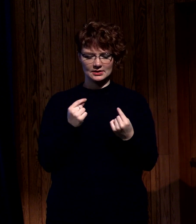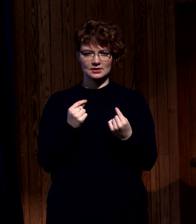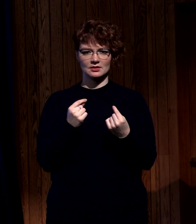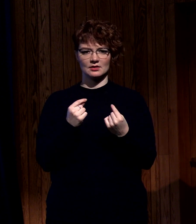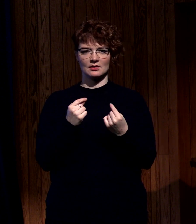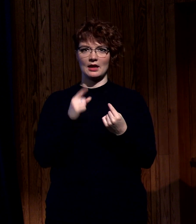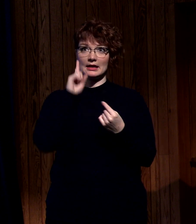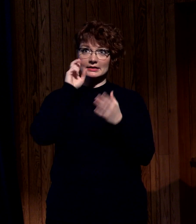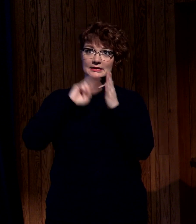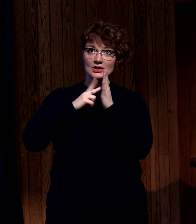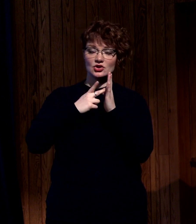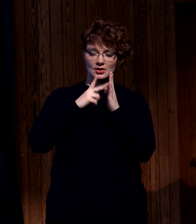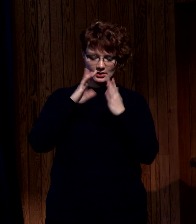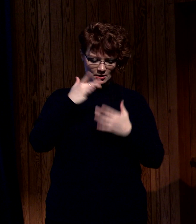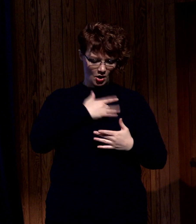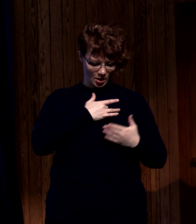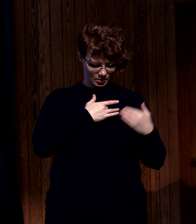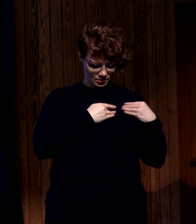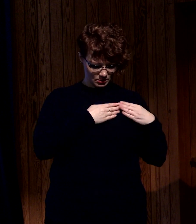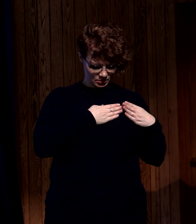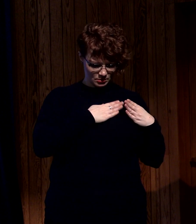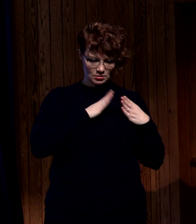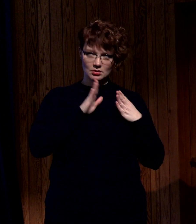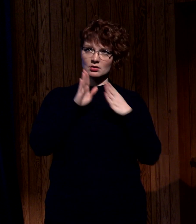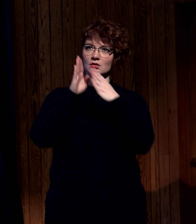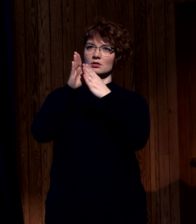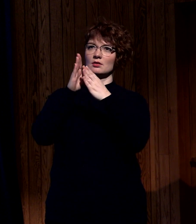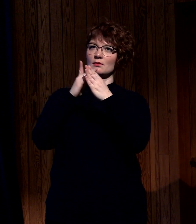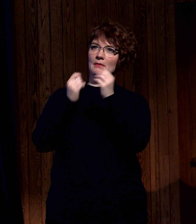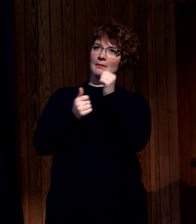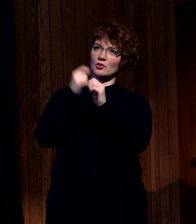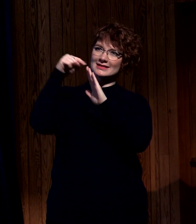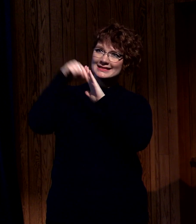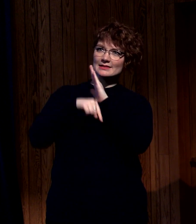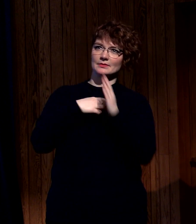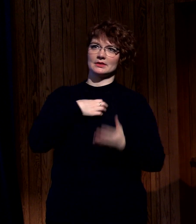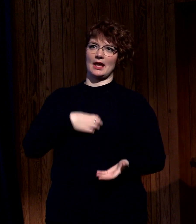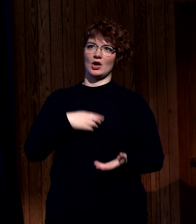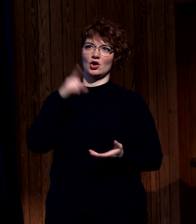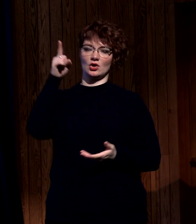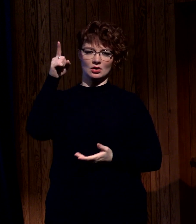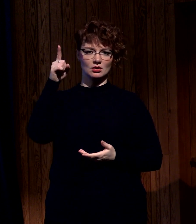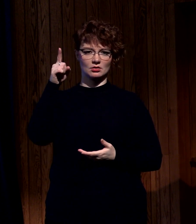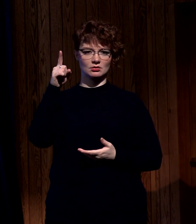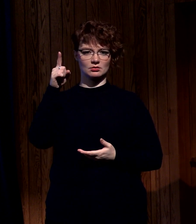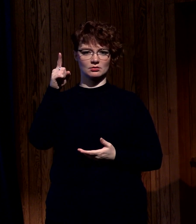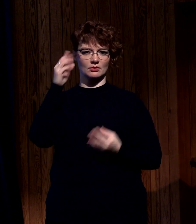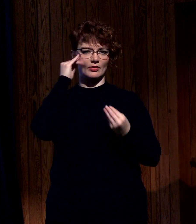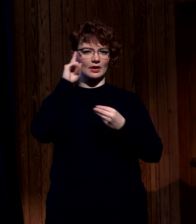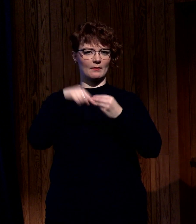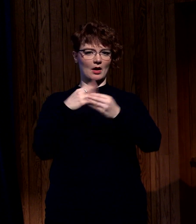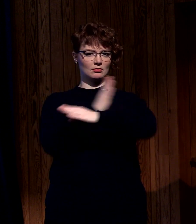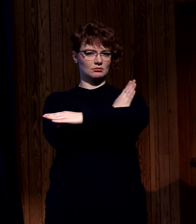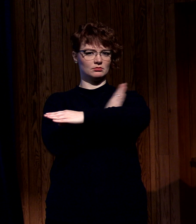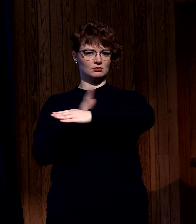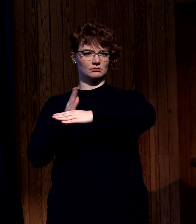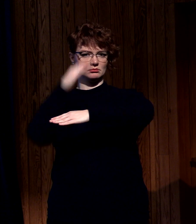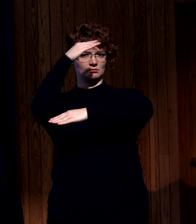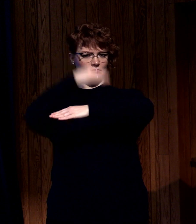your heart towards your deepest desire. And as I close, I want